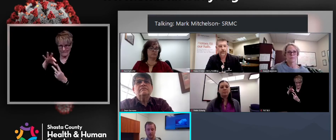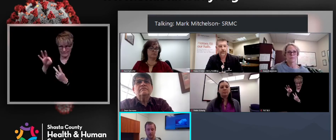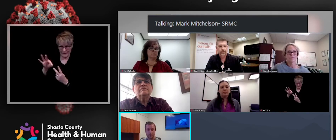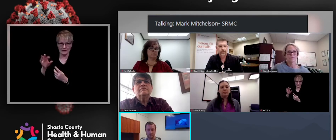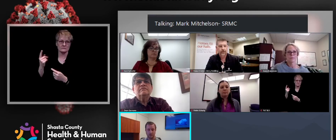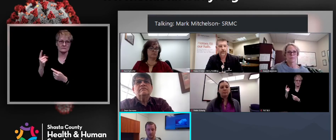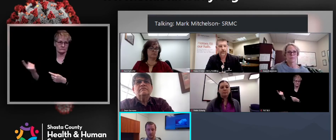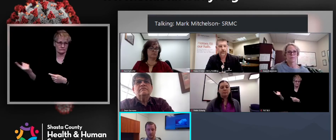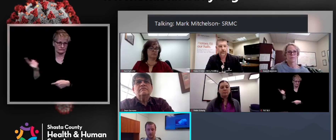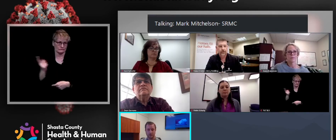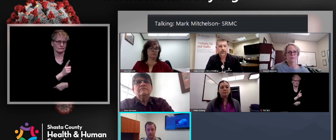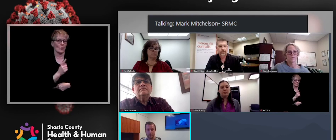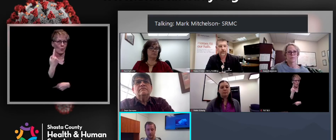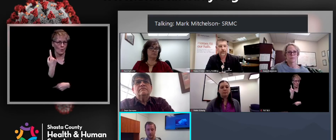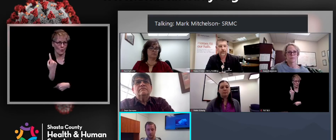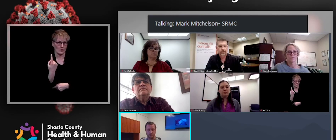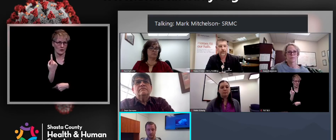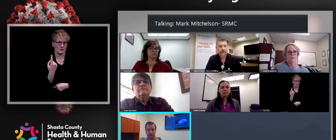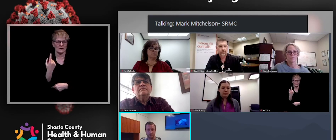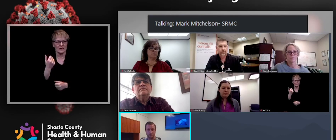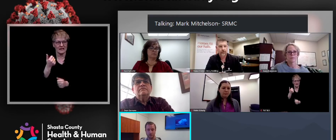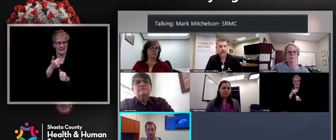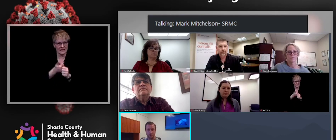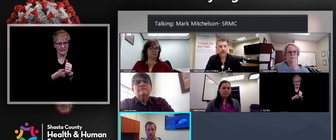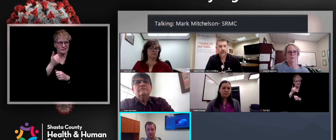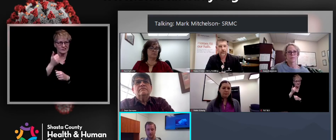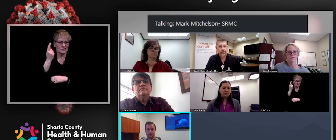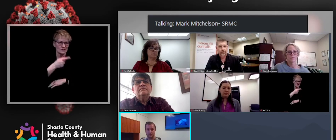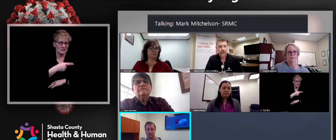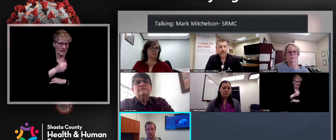as the weeks go by, we start getting lower and lower the tier. We'll be